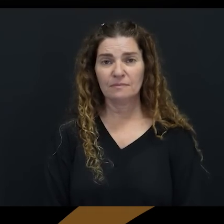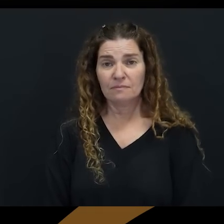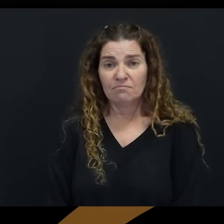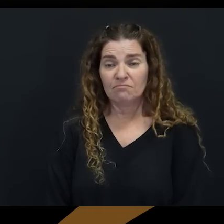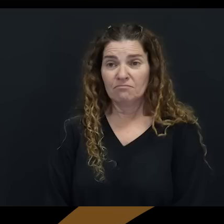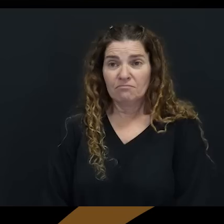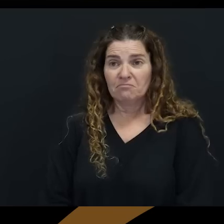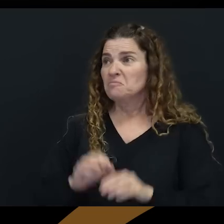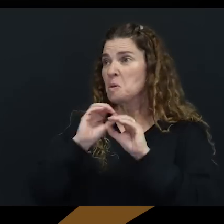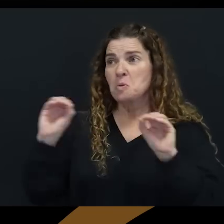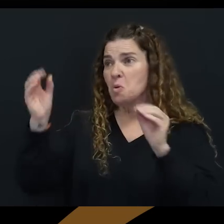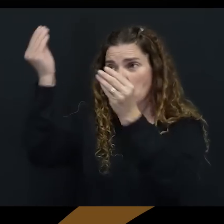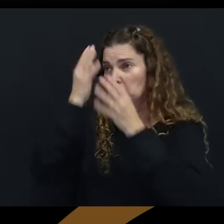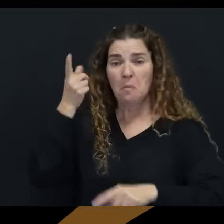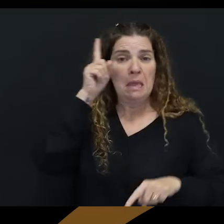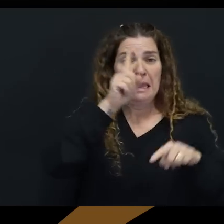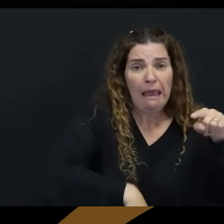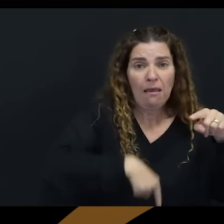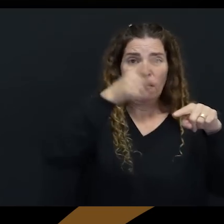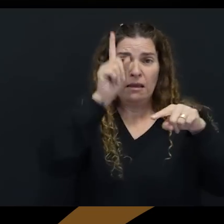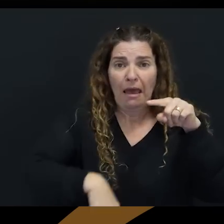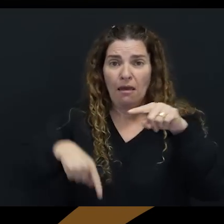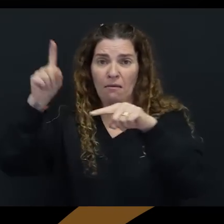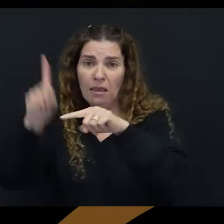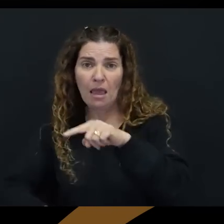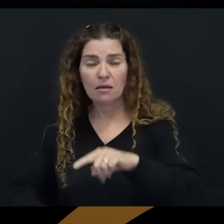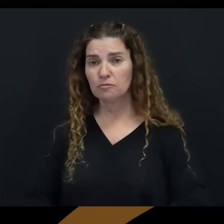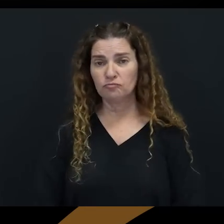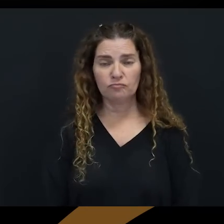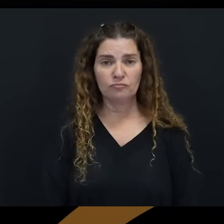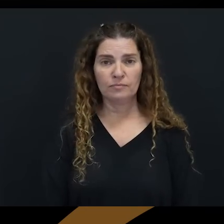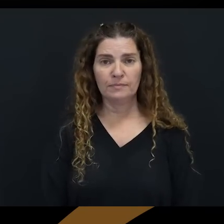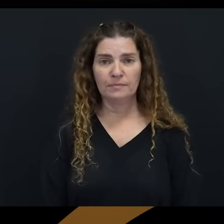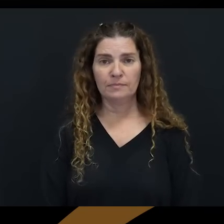“You can't do this, You can’t do that.” [Whirring]